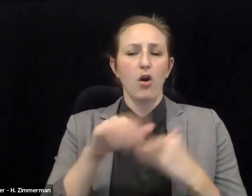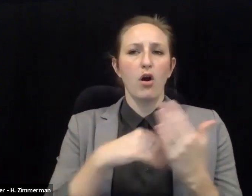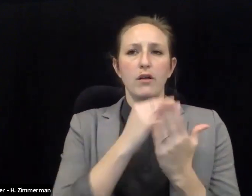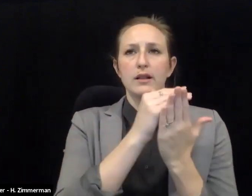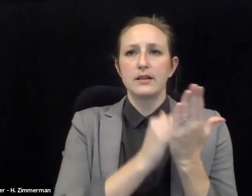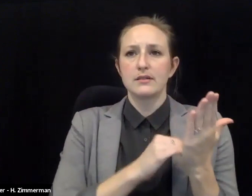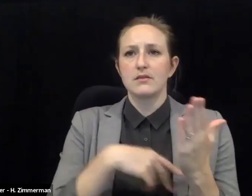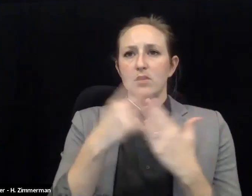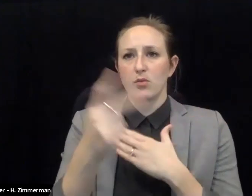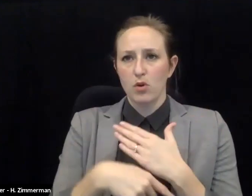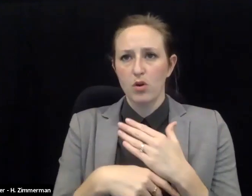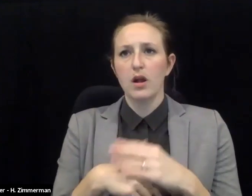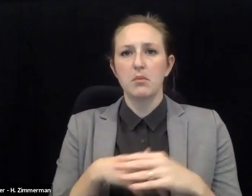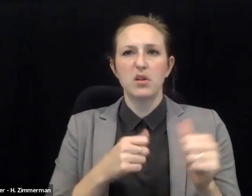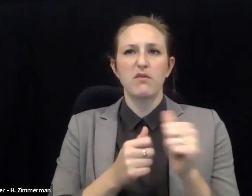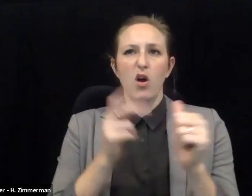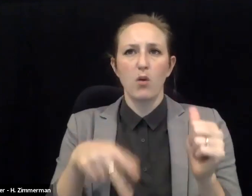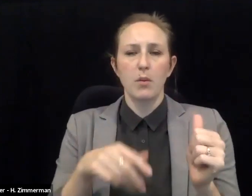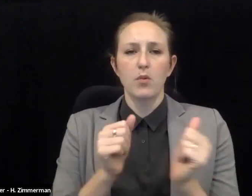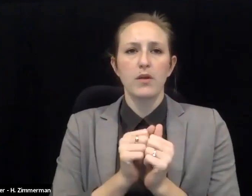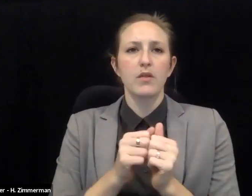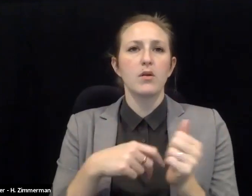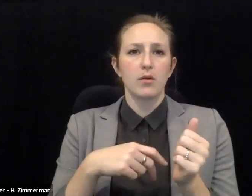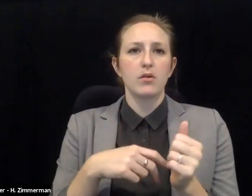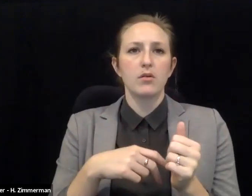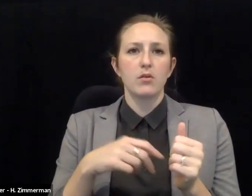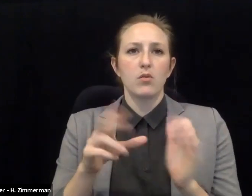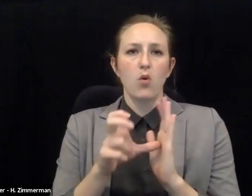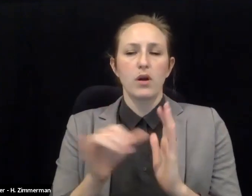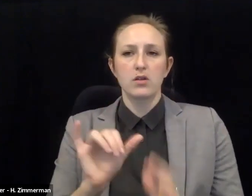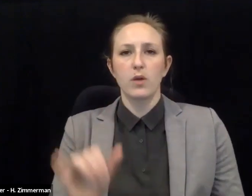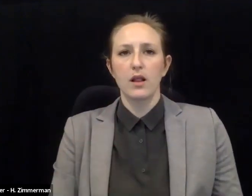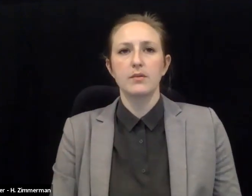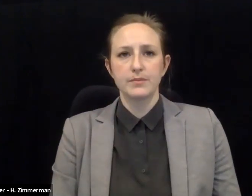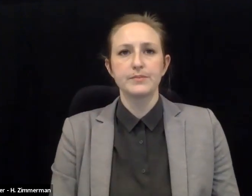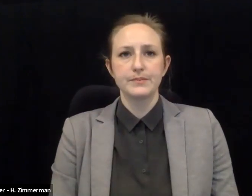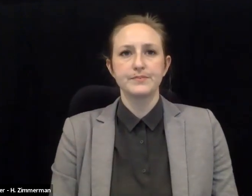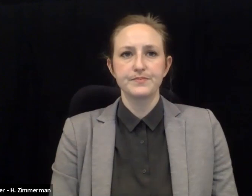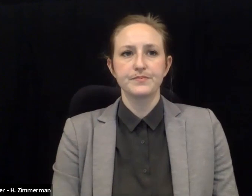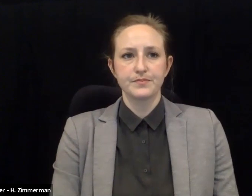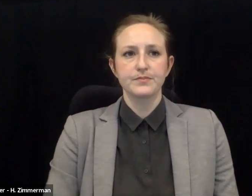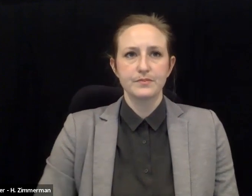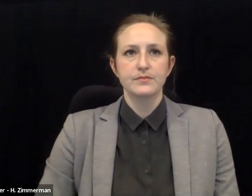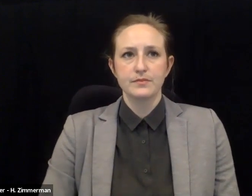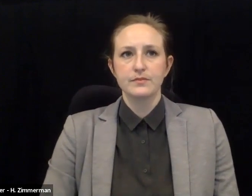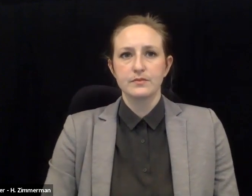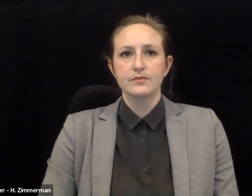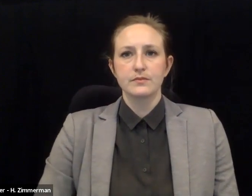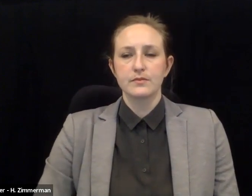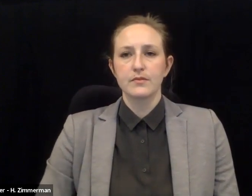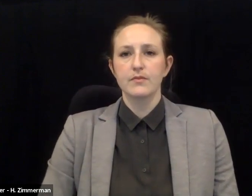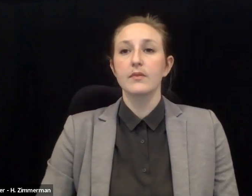as a follow up with the recording as well. And Justin. I've got a couple more